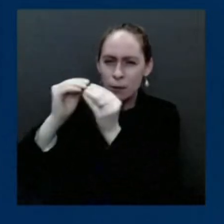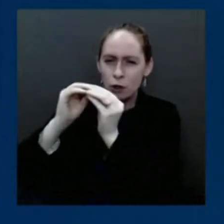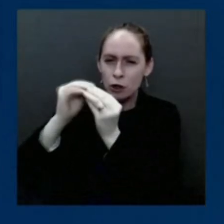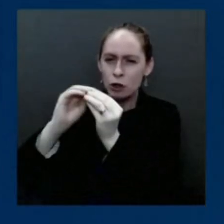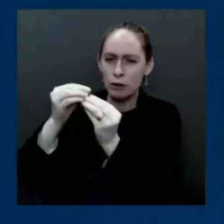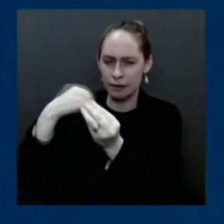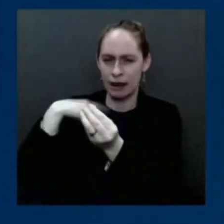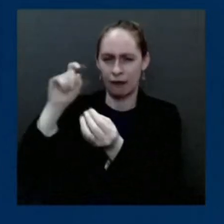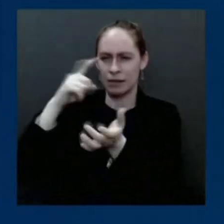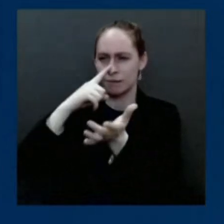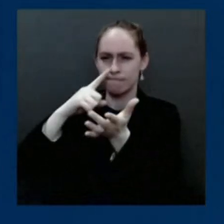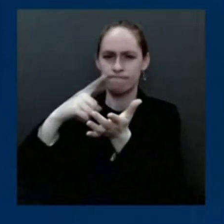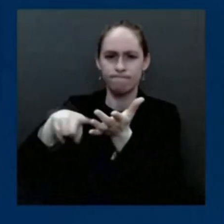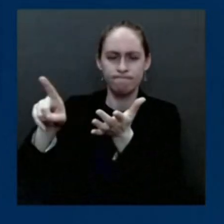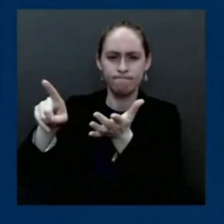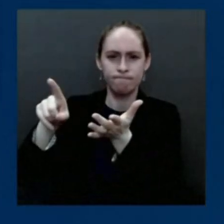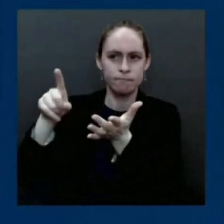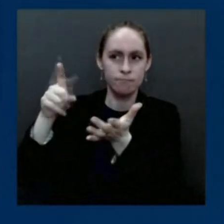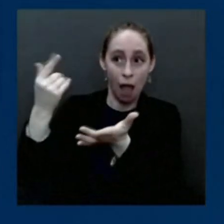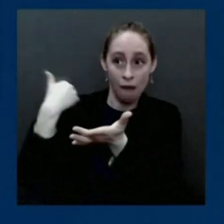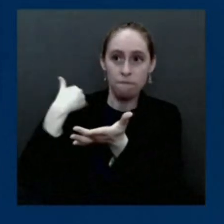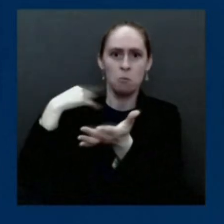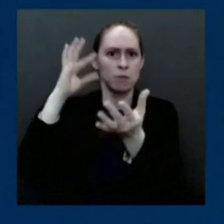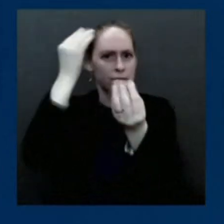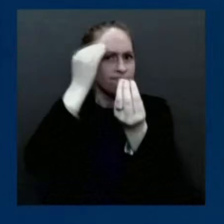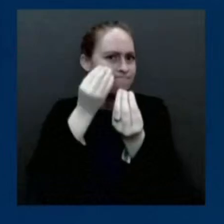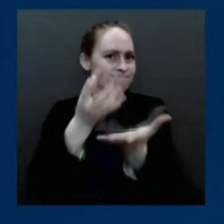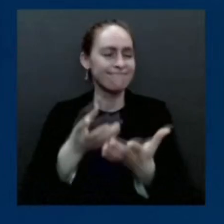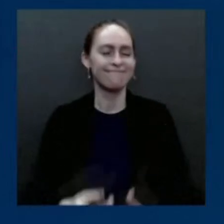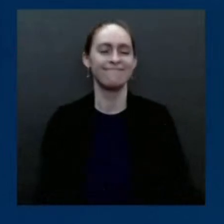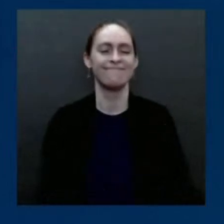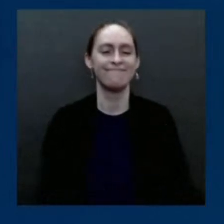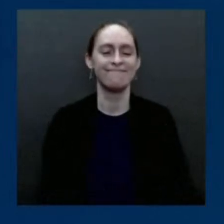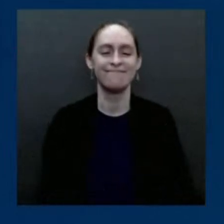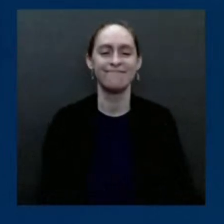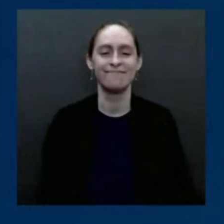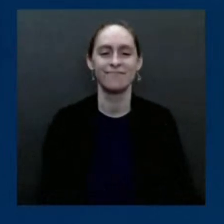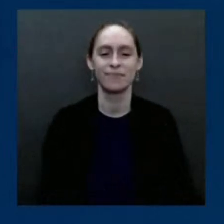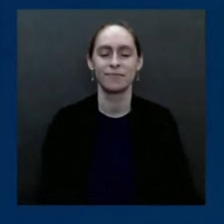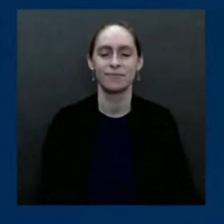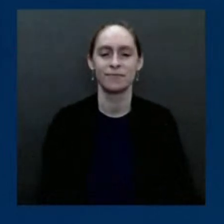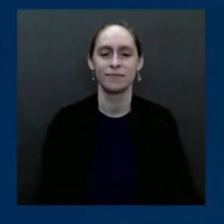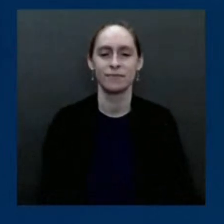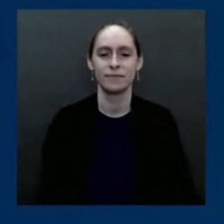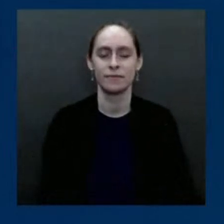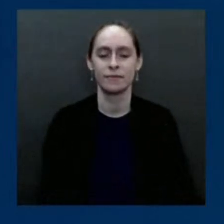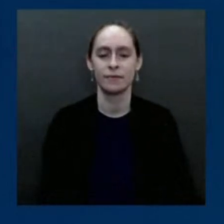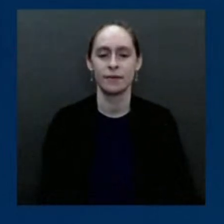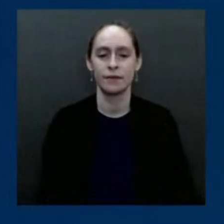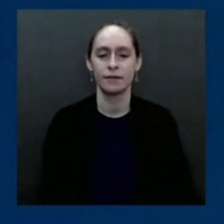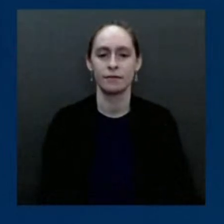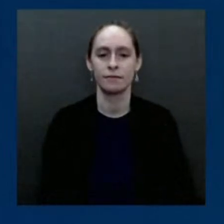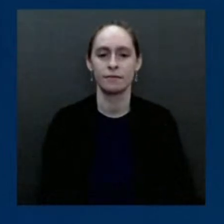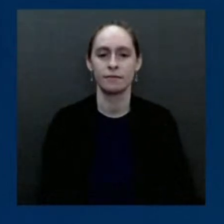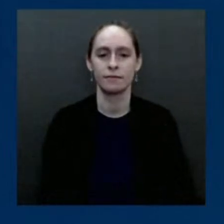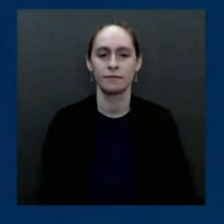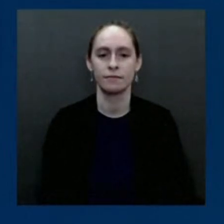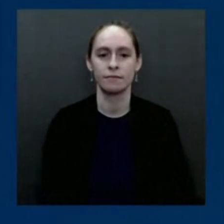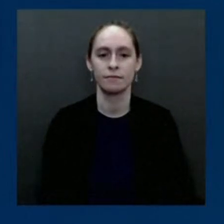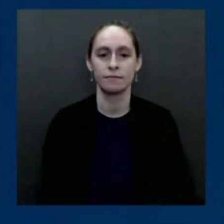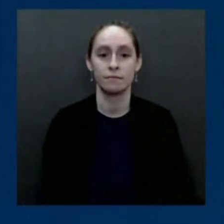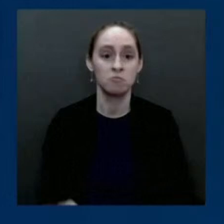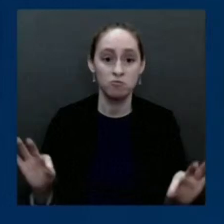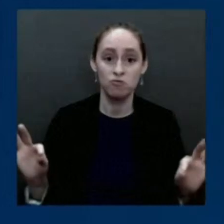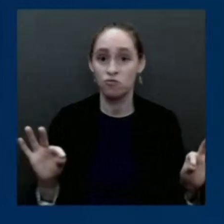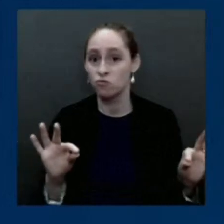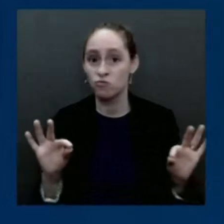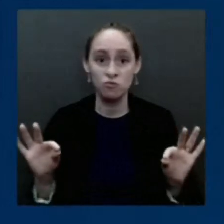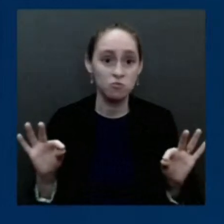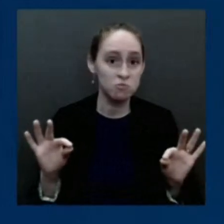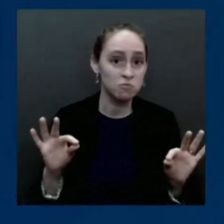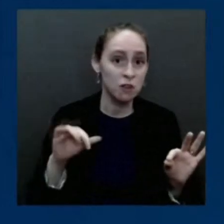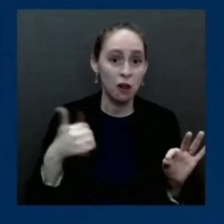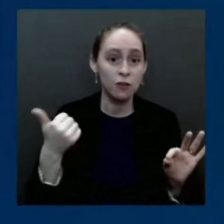VULNERABLE THE ELIGIBLE SENIORS